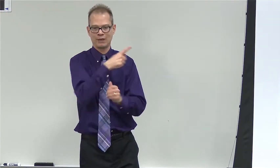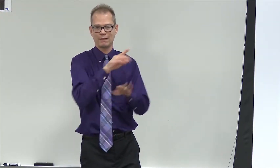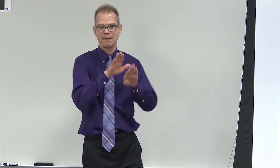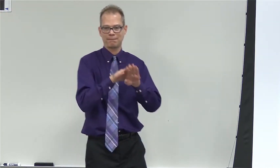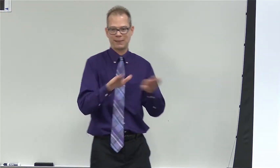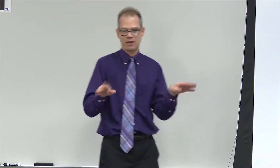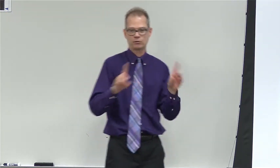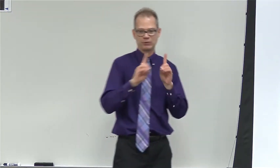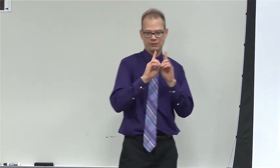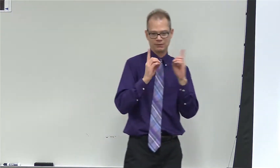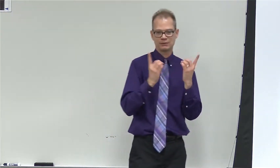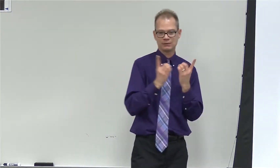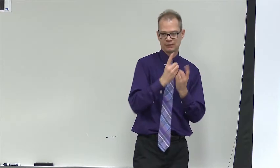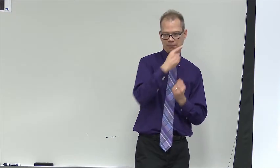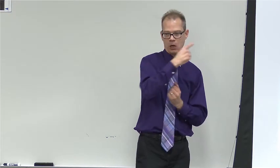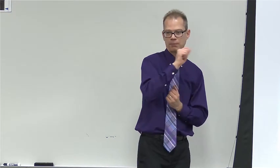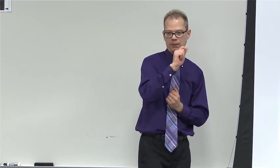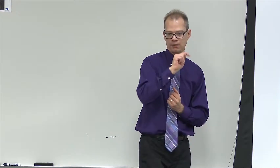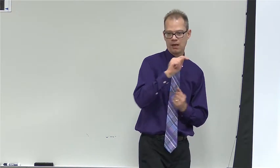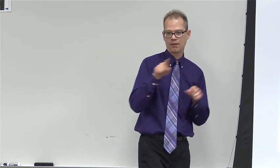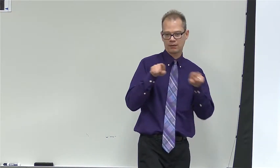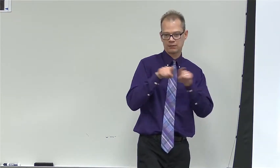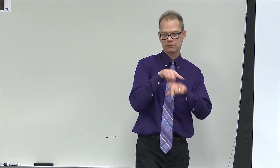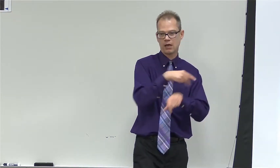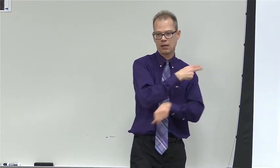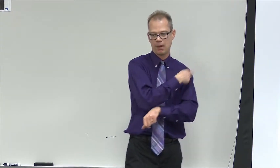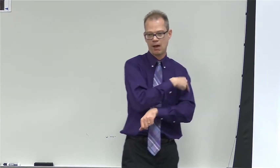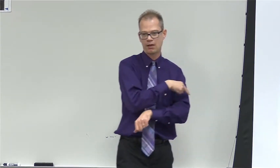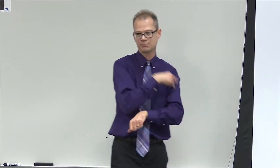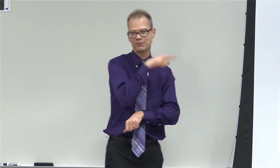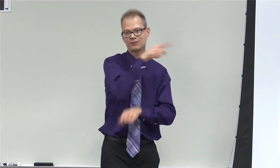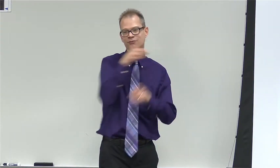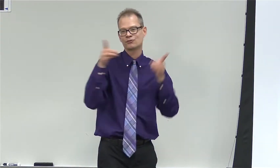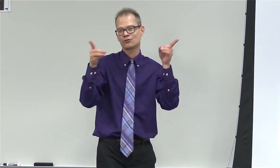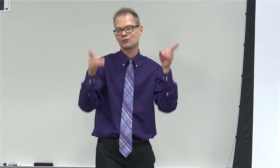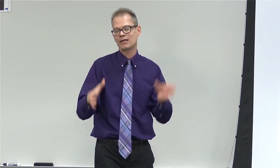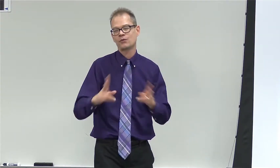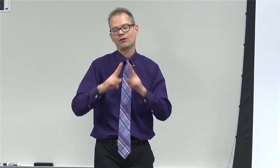And I was matched with the pediatric department at the same hospital,